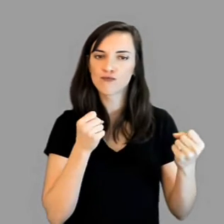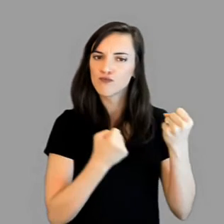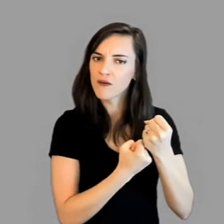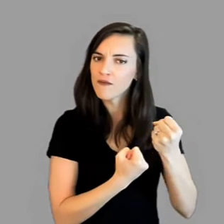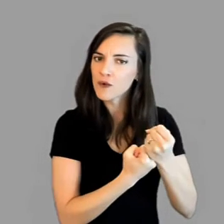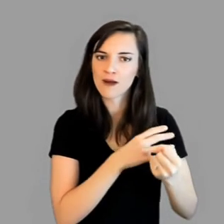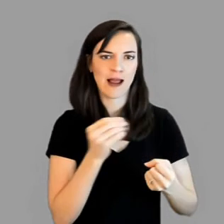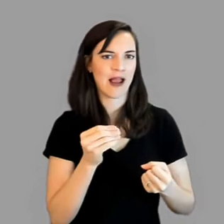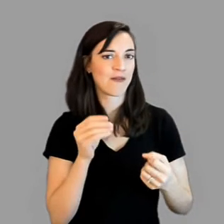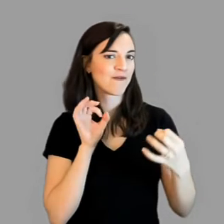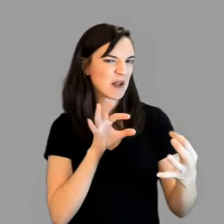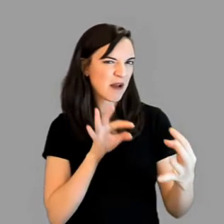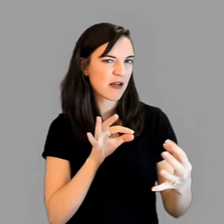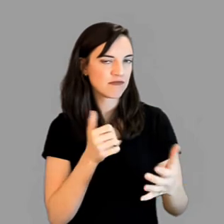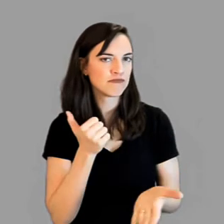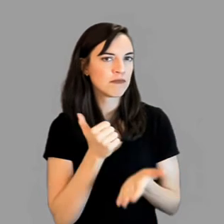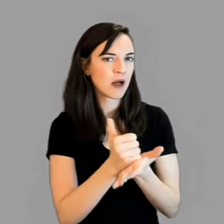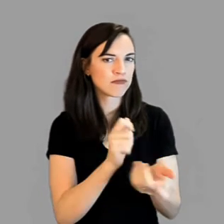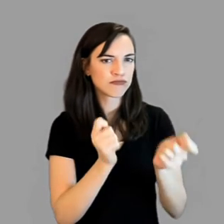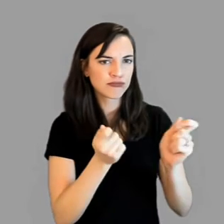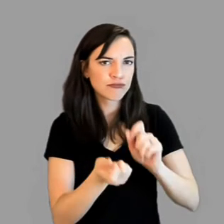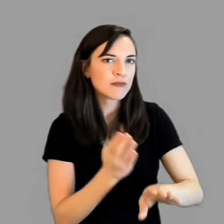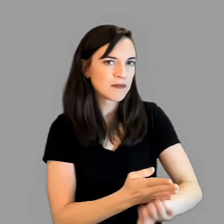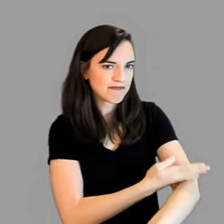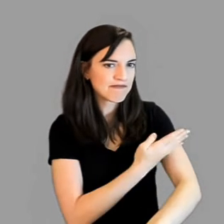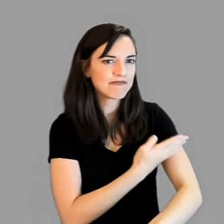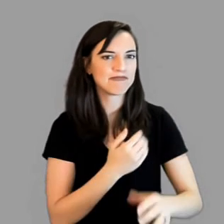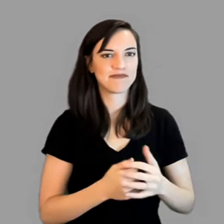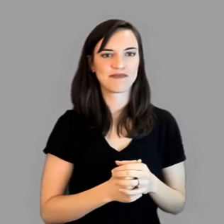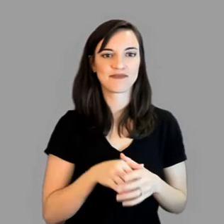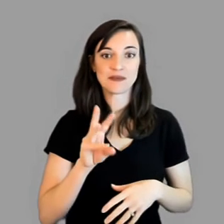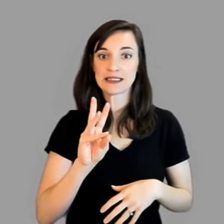Then, provide reinforcement & corrective feedback.